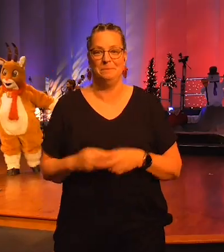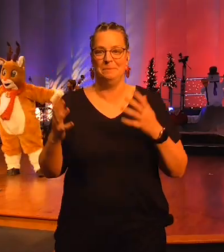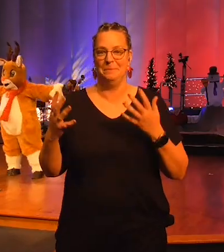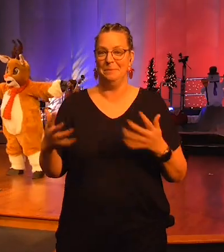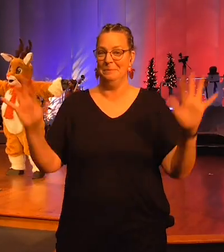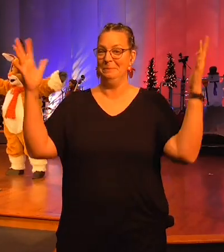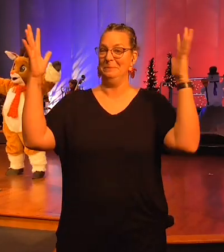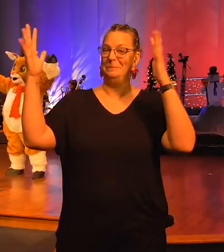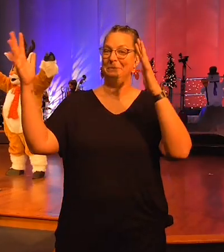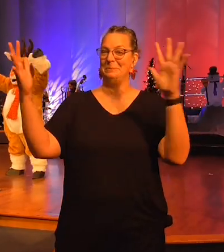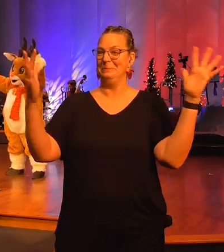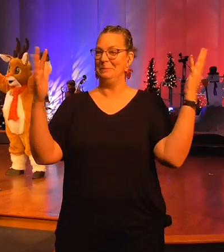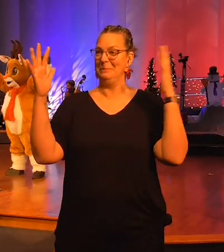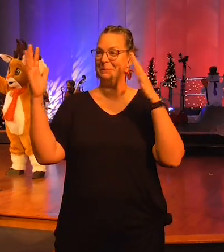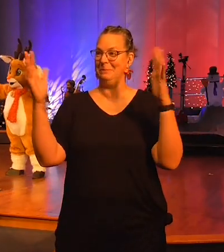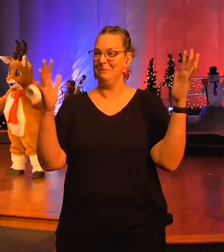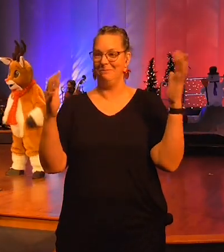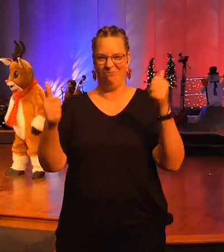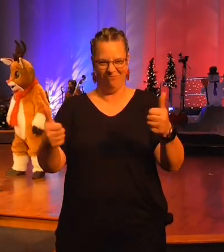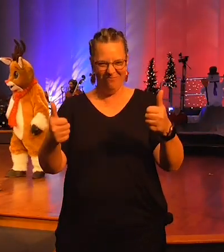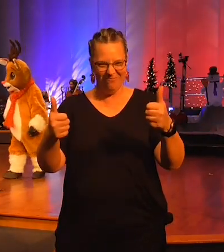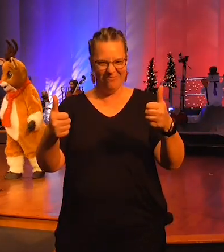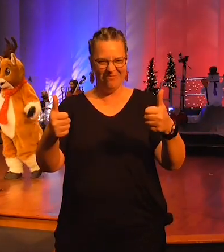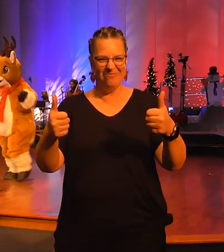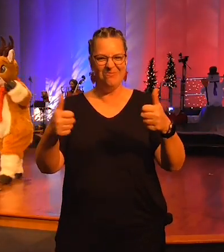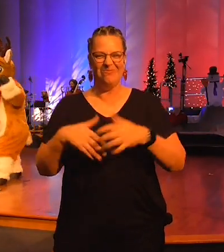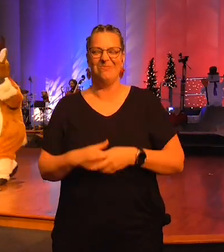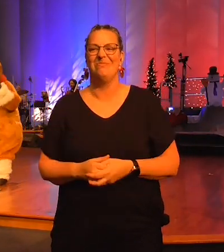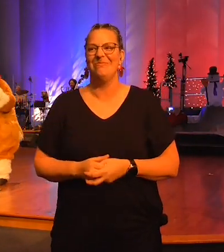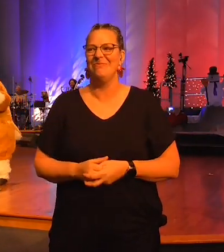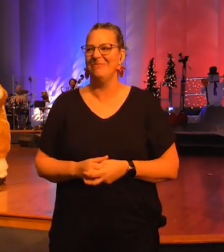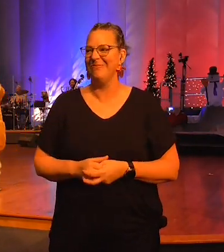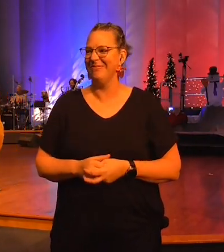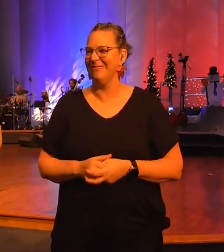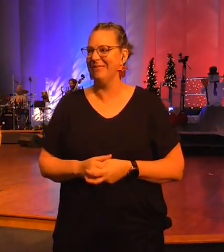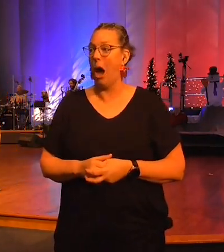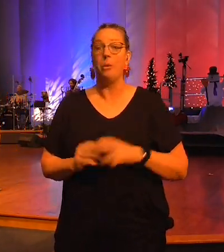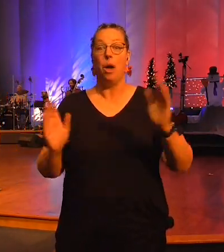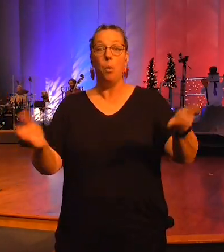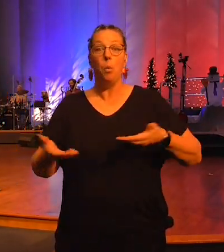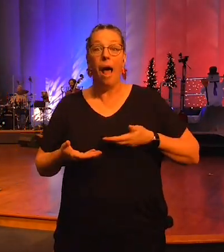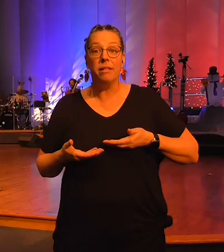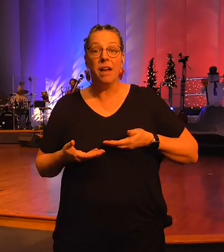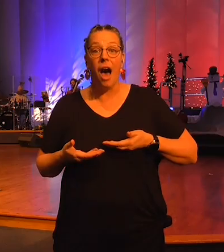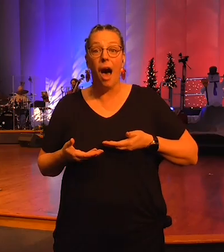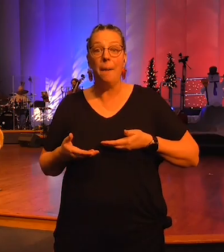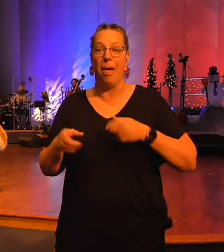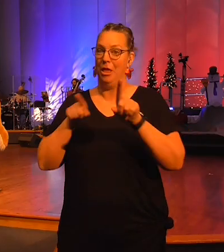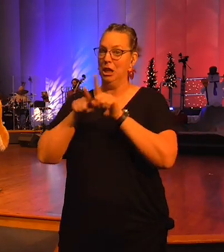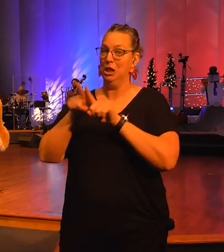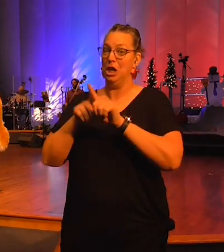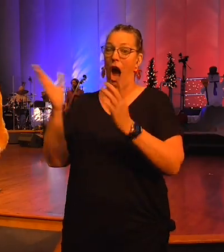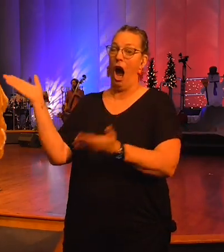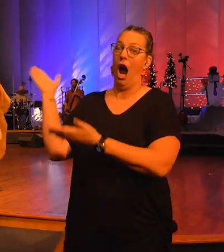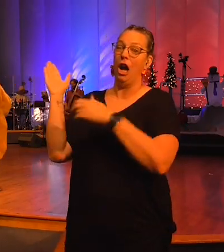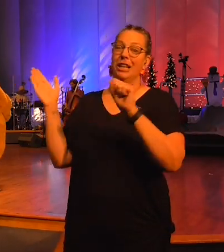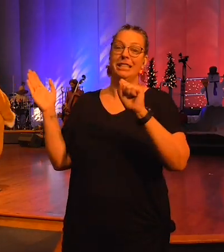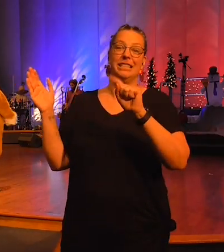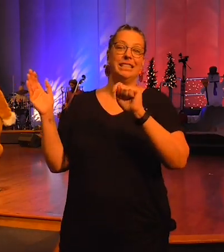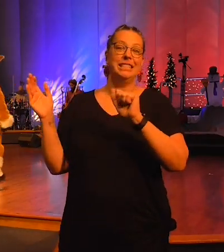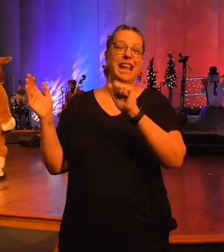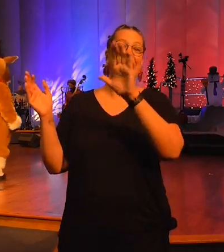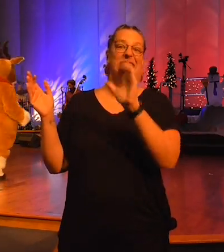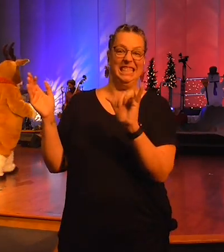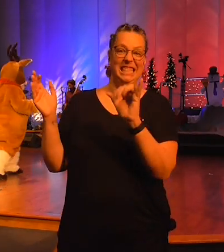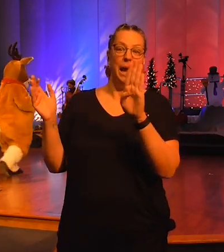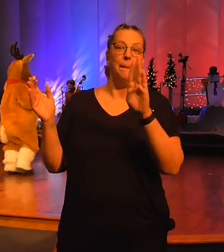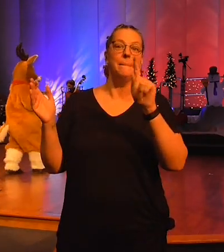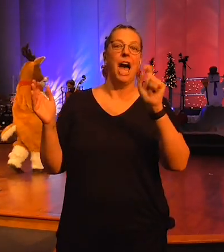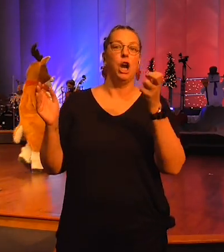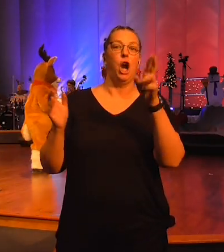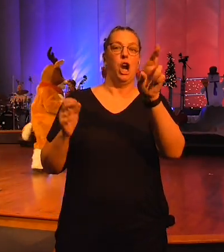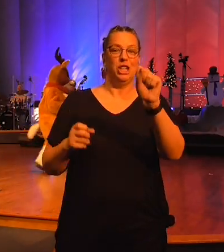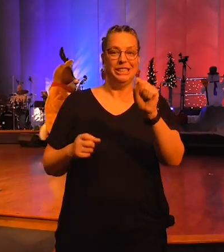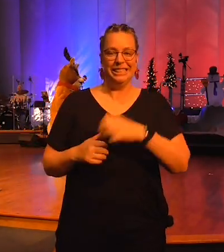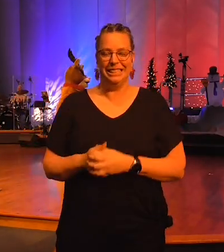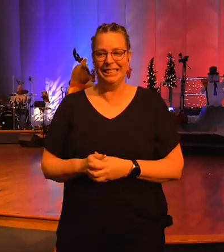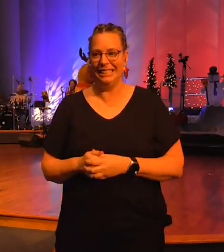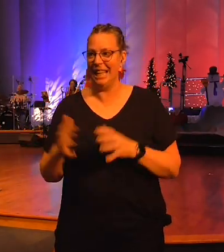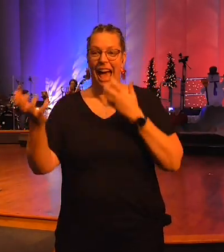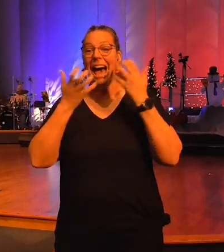history yeah all right please welcome warmly the star of the show Stacy